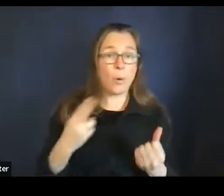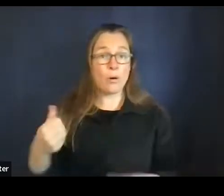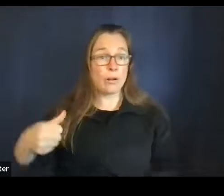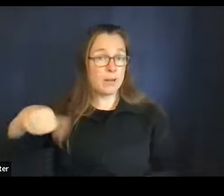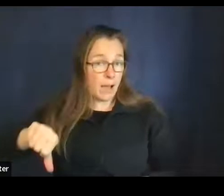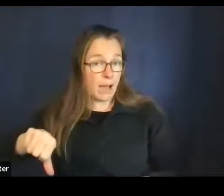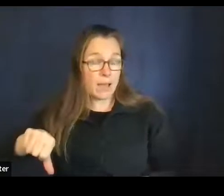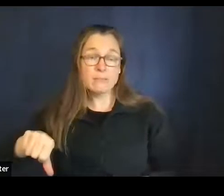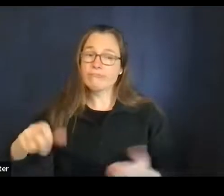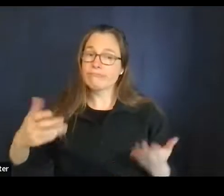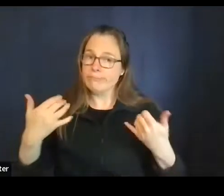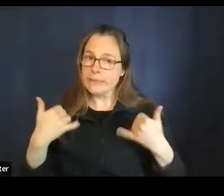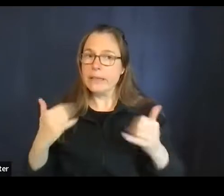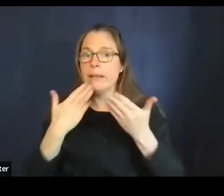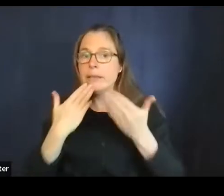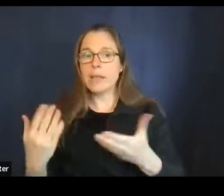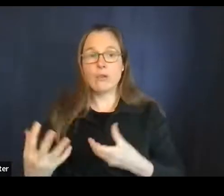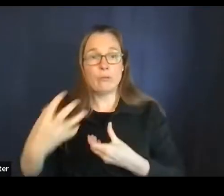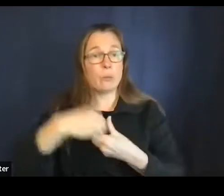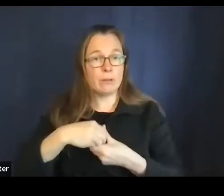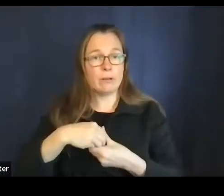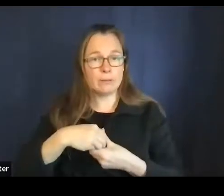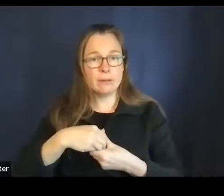thank you for engaging with us and for speaking up.